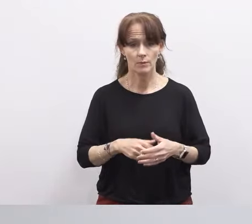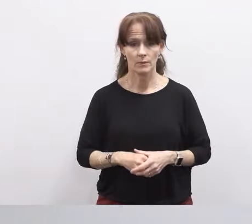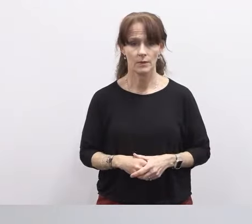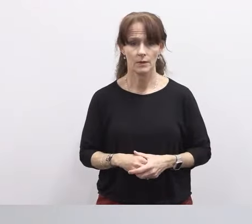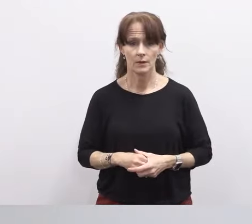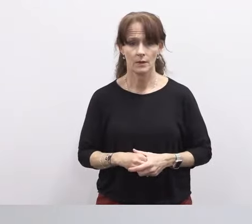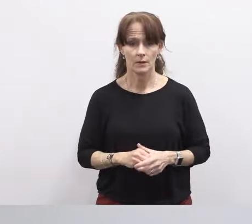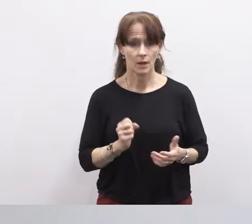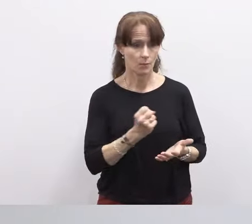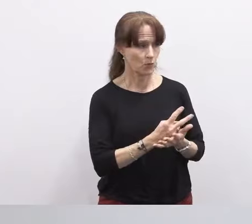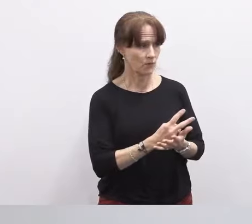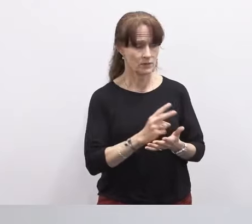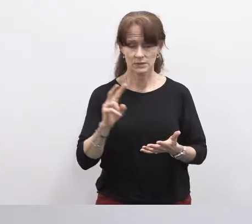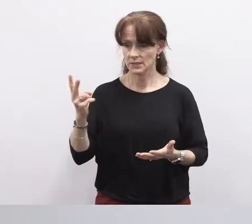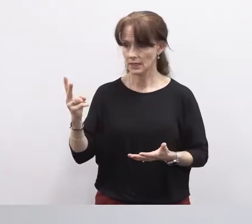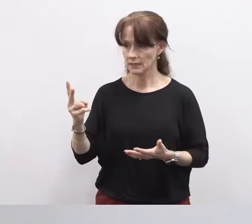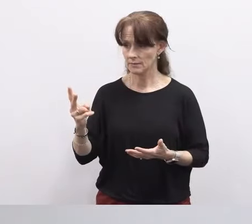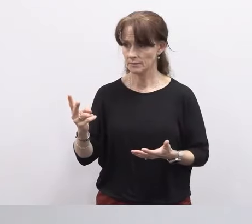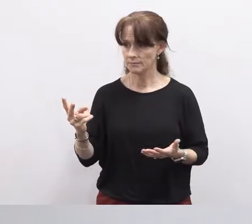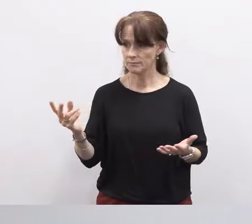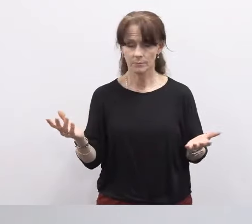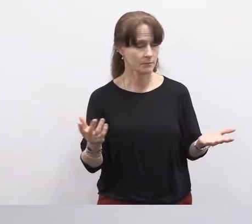We have approval. Second. Any discussion?